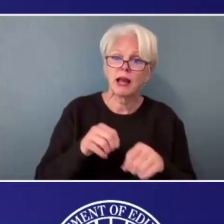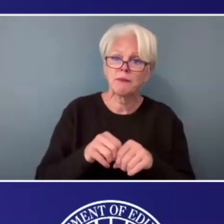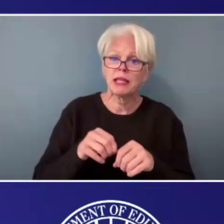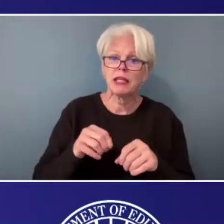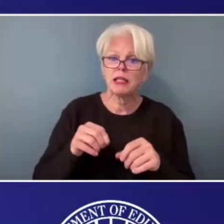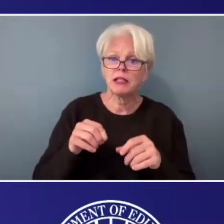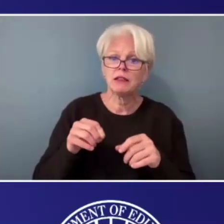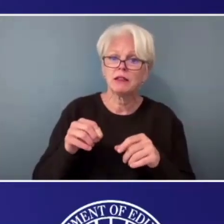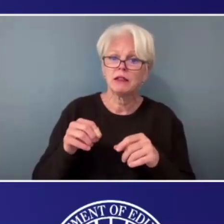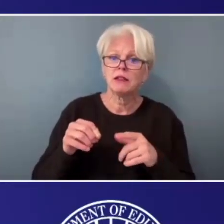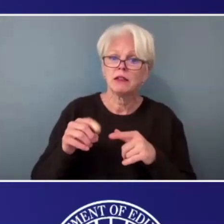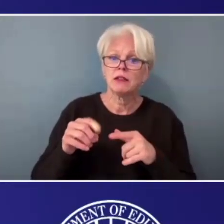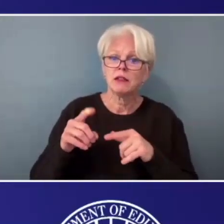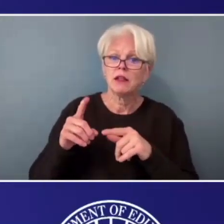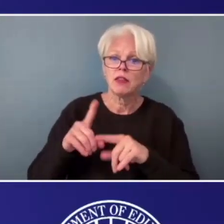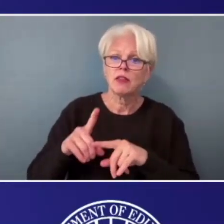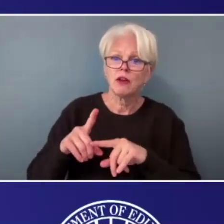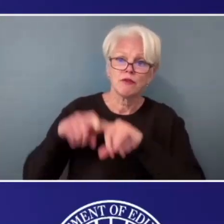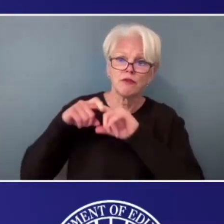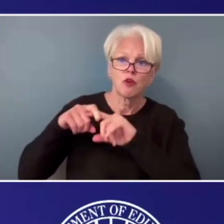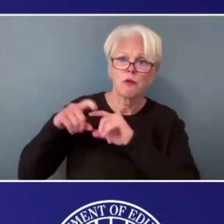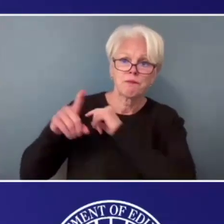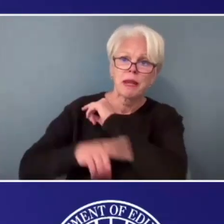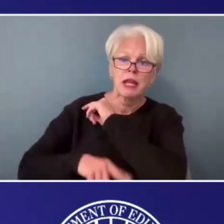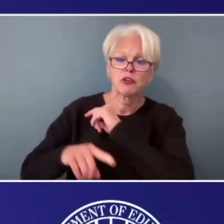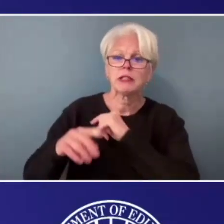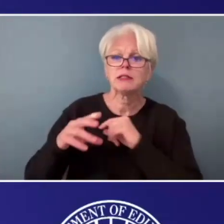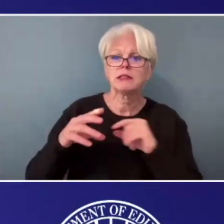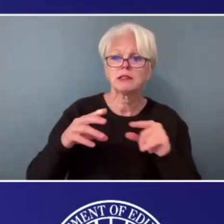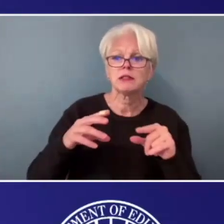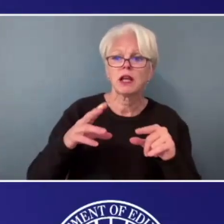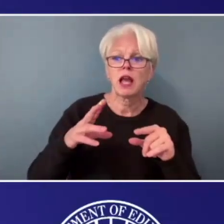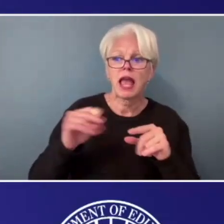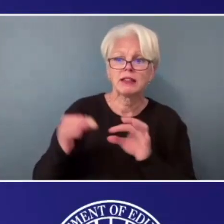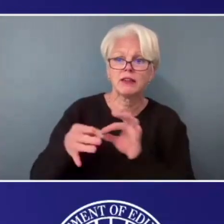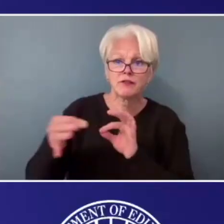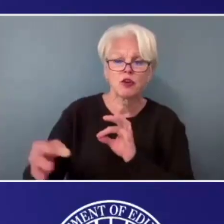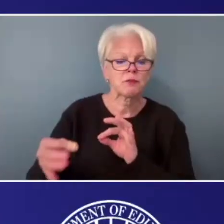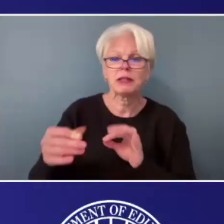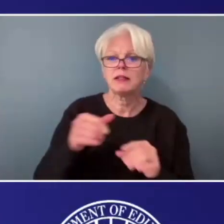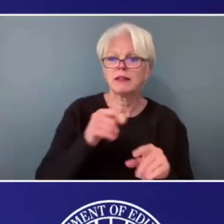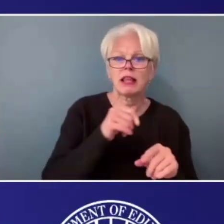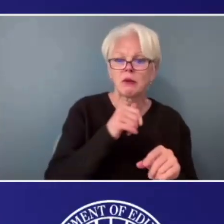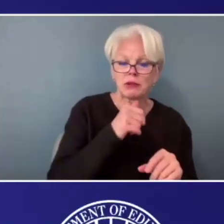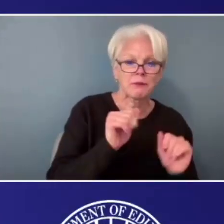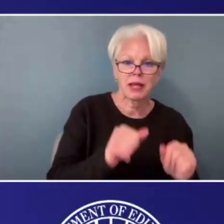will not be allowed to be bought back and credited as time to forgiveness.